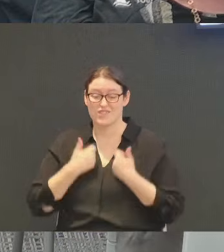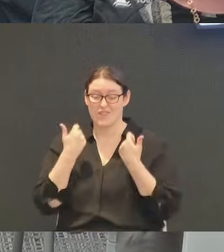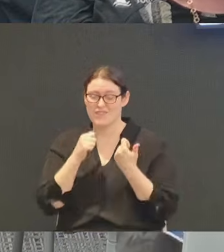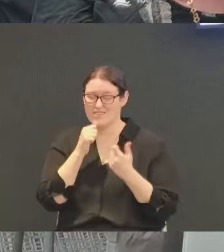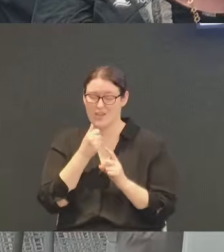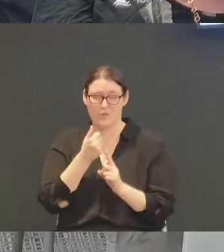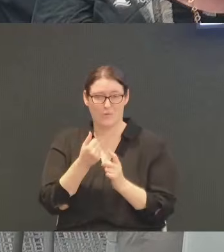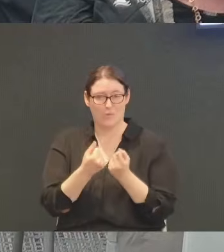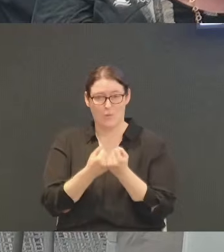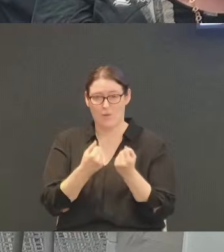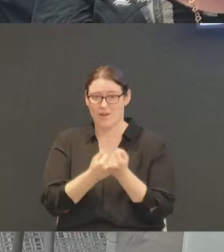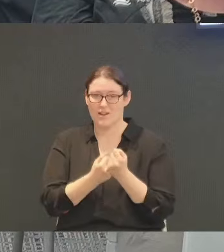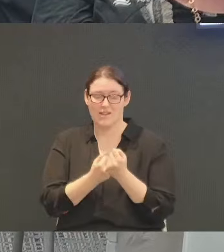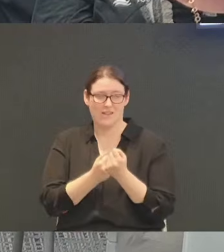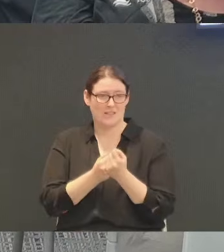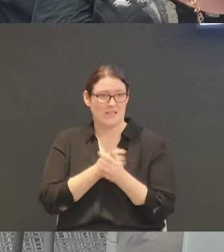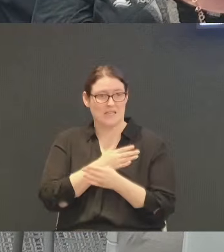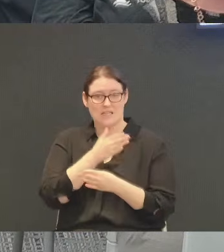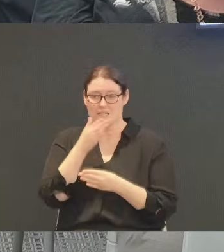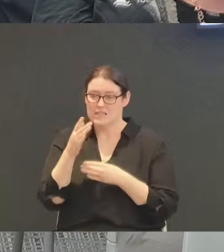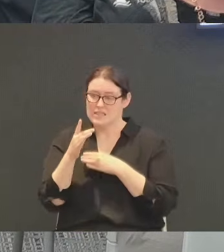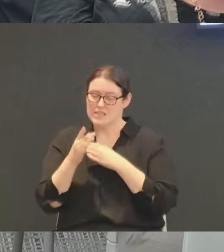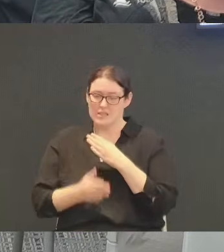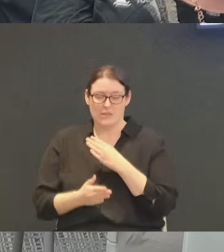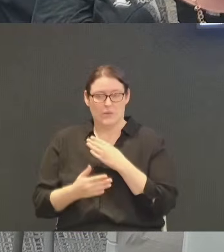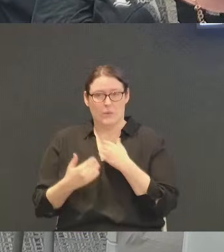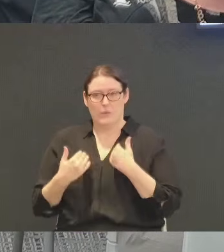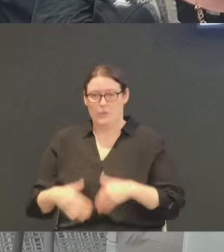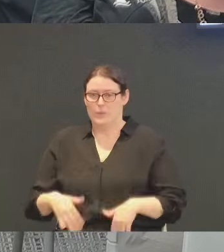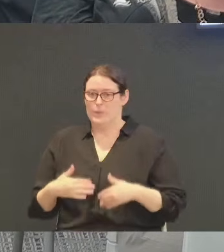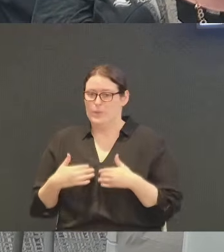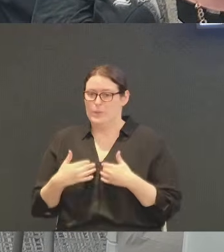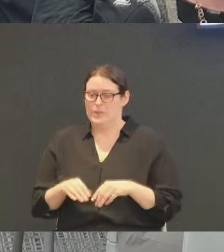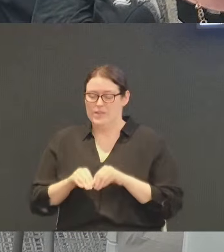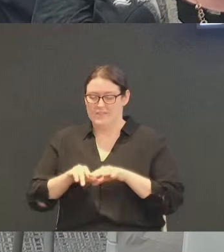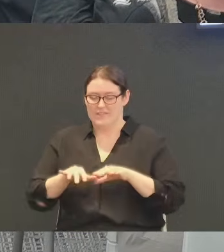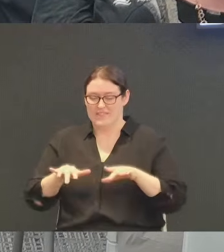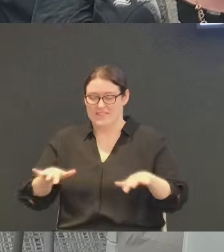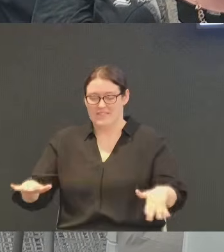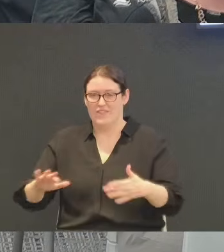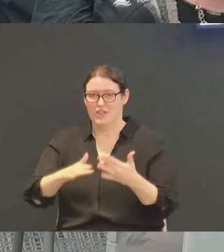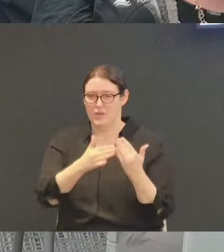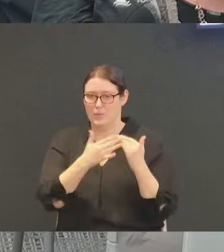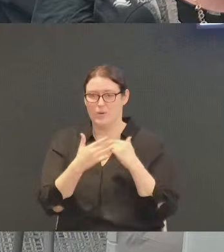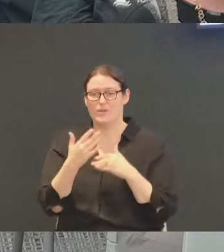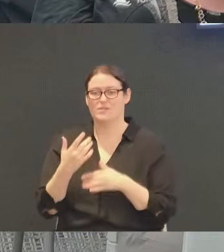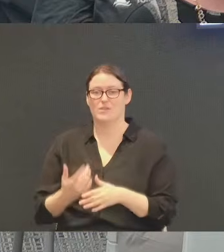reach far beyond our one household. Our community bears the cost through increased involvement in